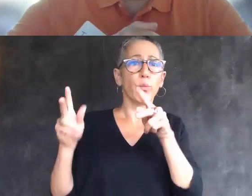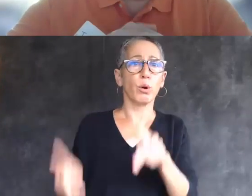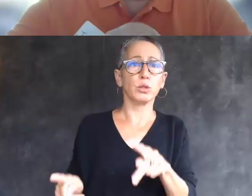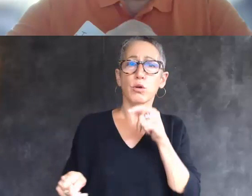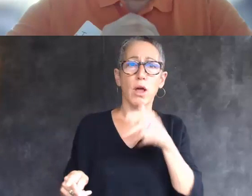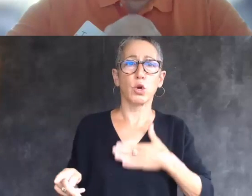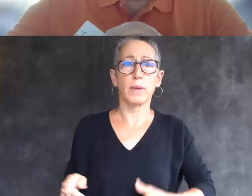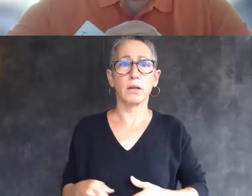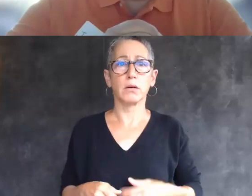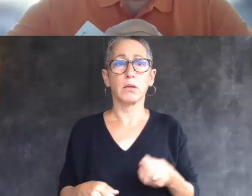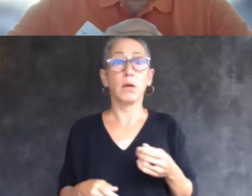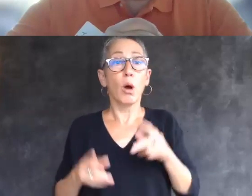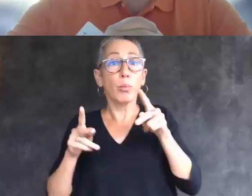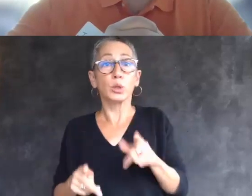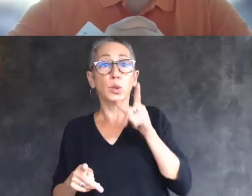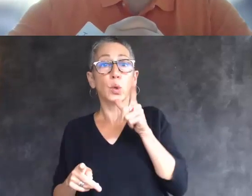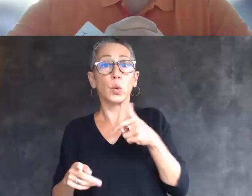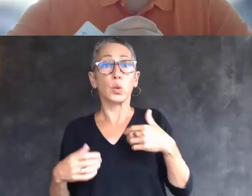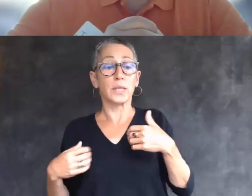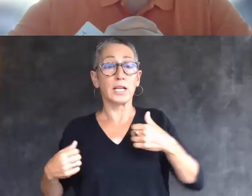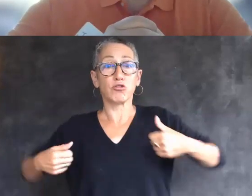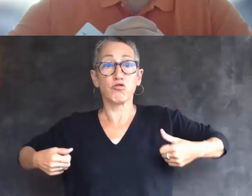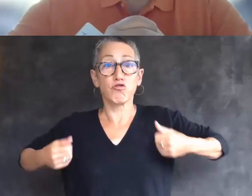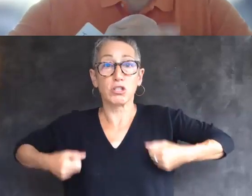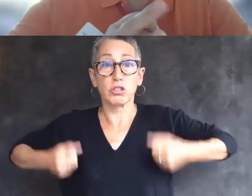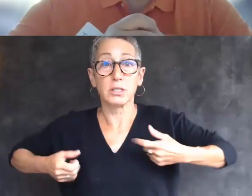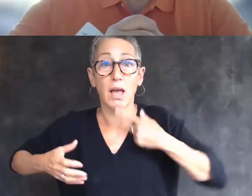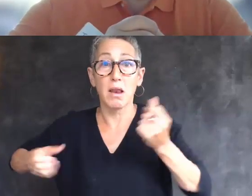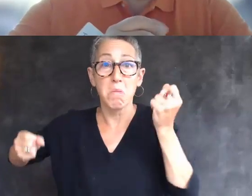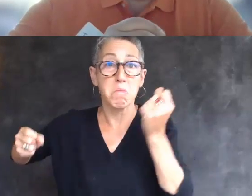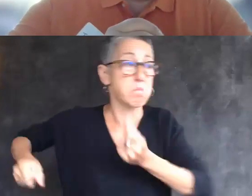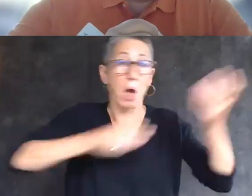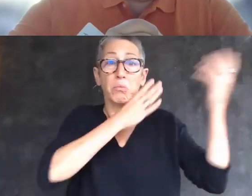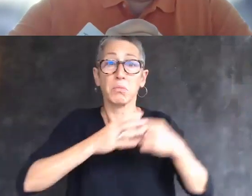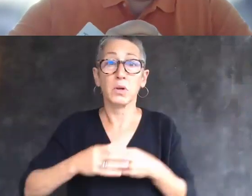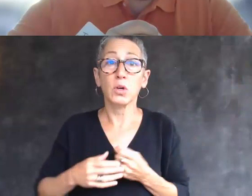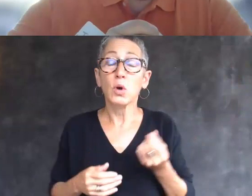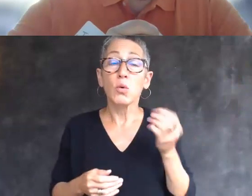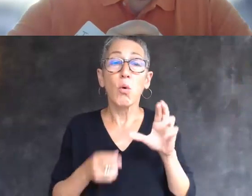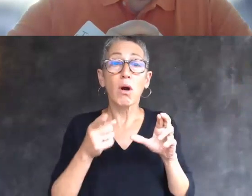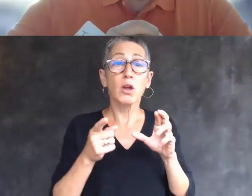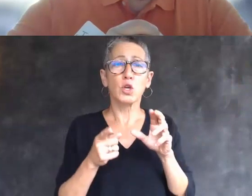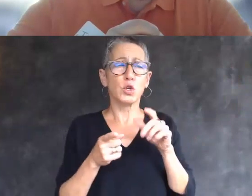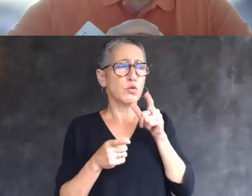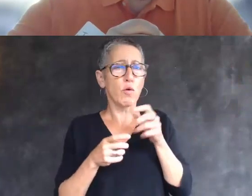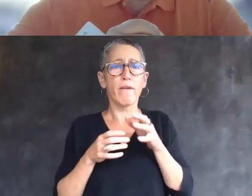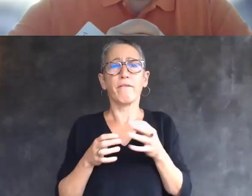Or you're willing to look at somebody who's in a mental health crisis. But because you don't value their life like you value your sister or your brother's life,